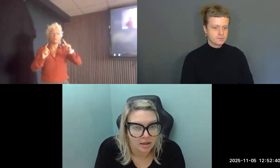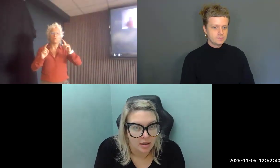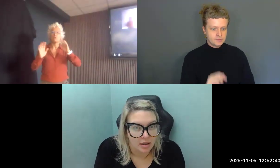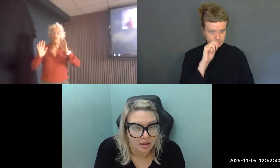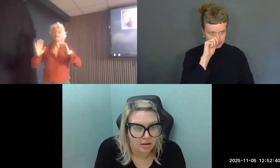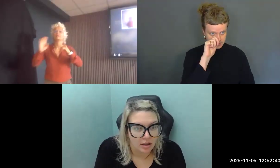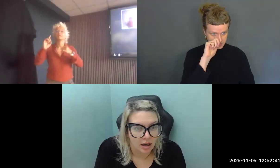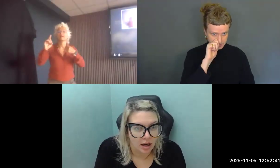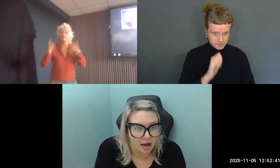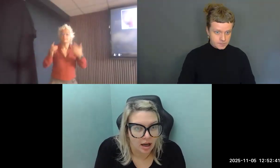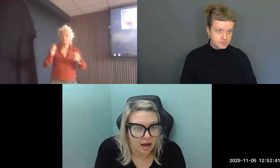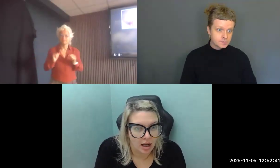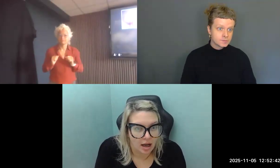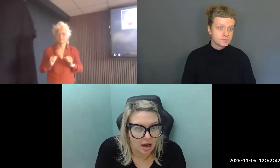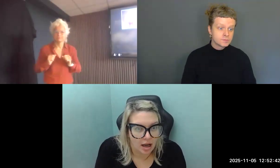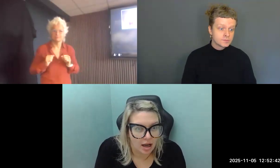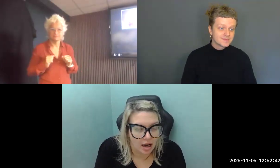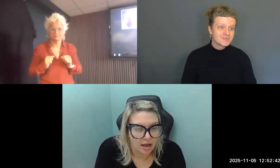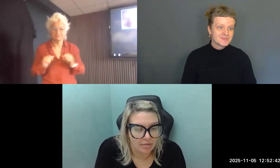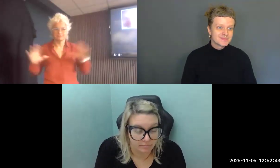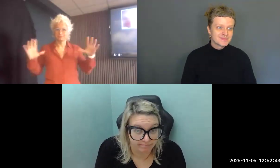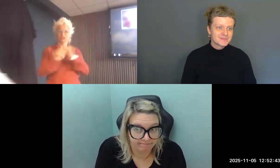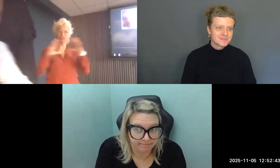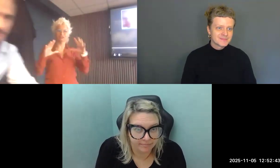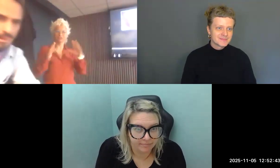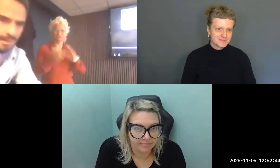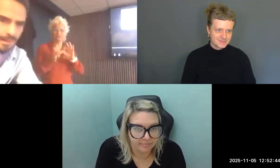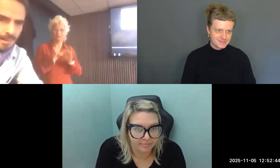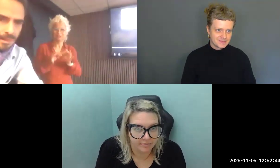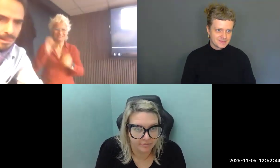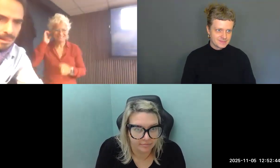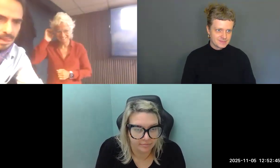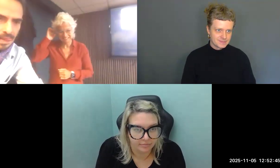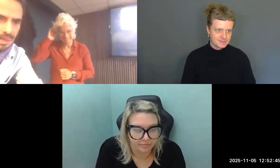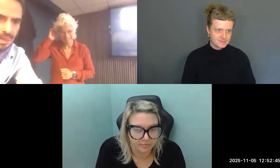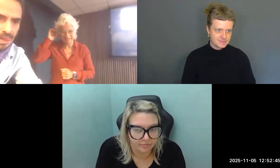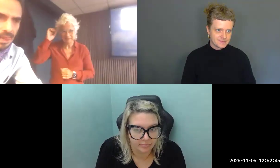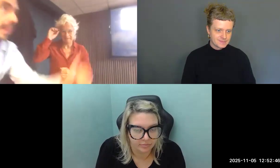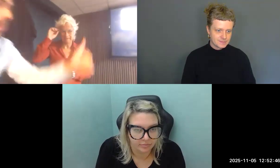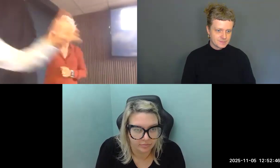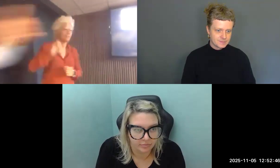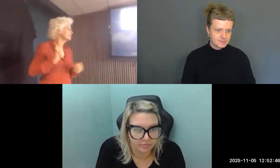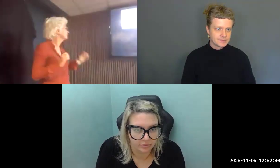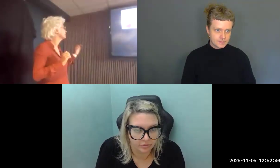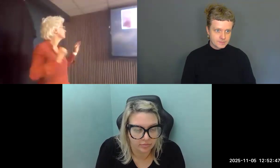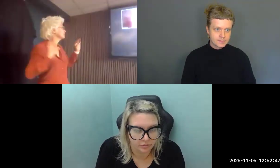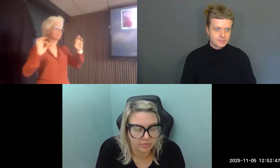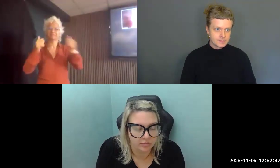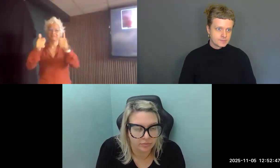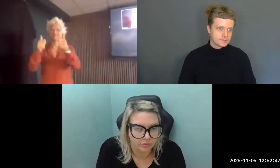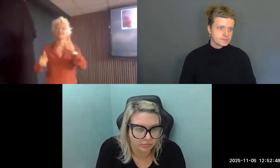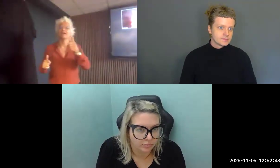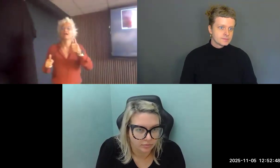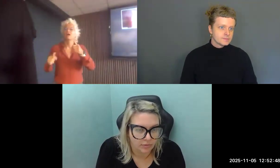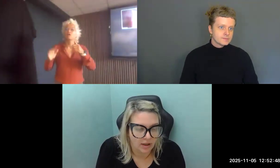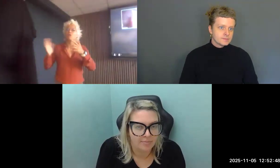Oh, I have to do some.